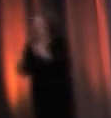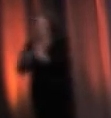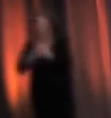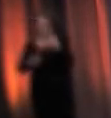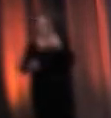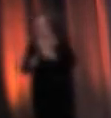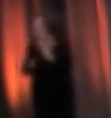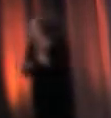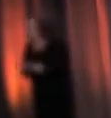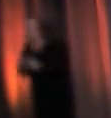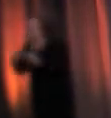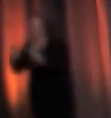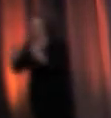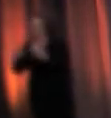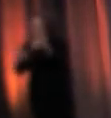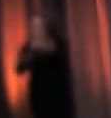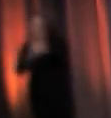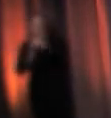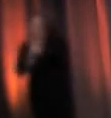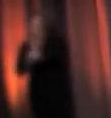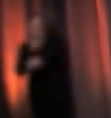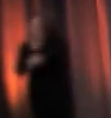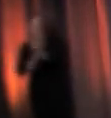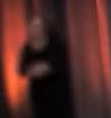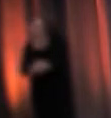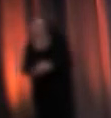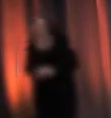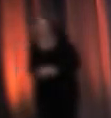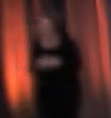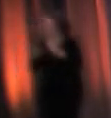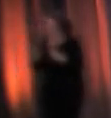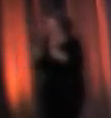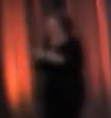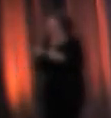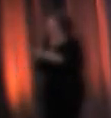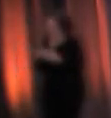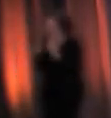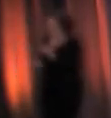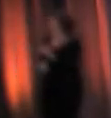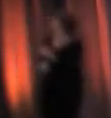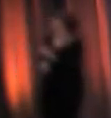It was then in its strategic partnership with the Rix Centre that the Jodi Awards made a very public statement